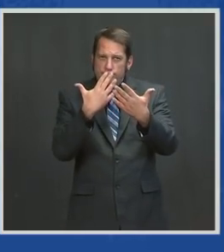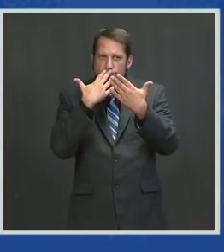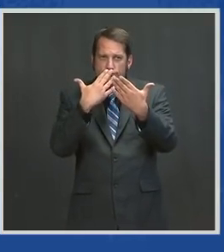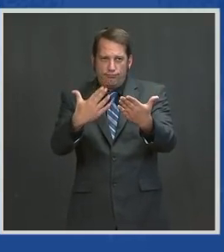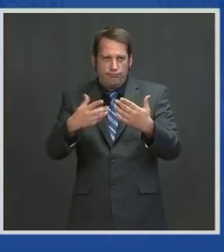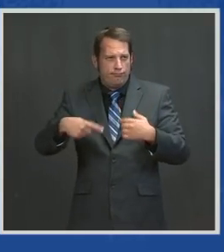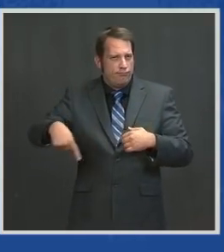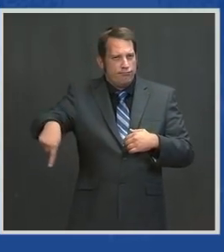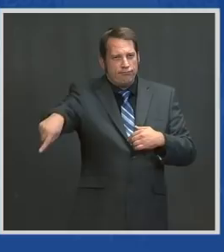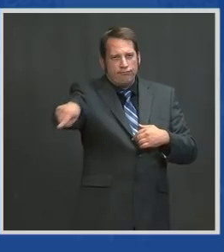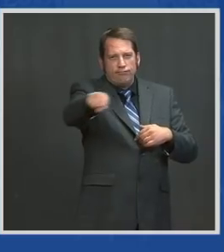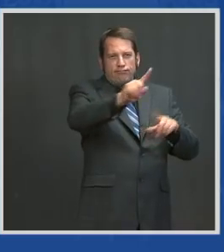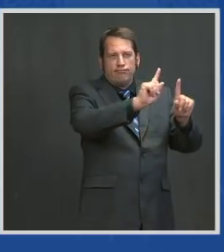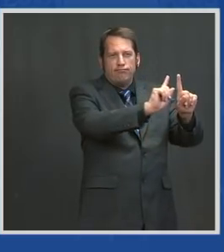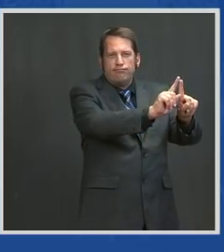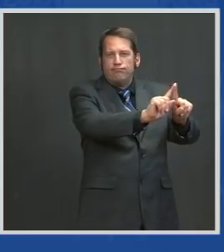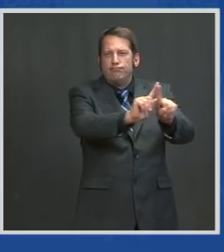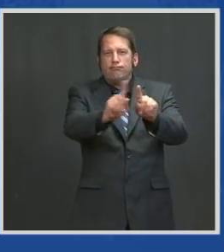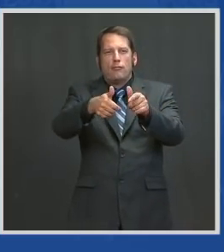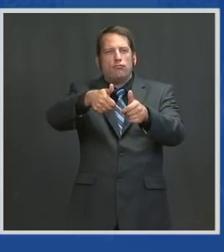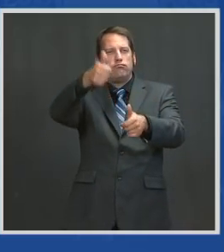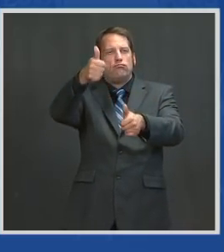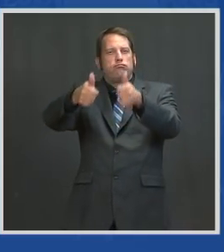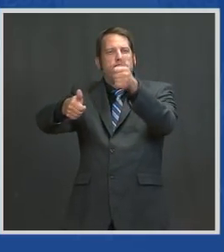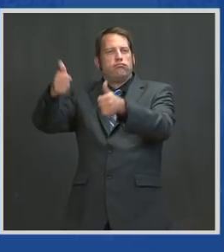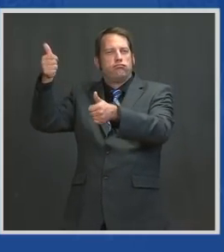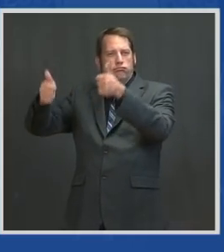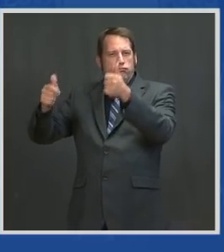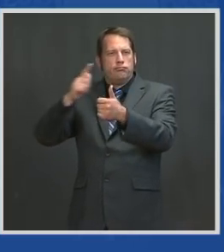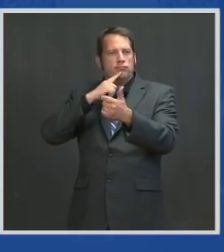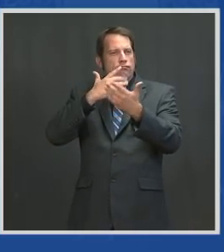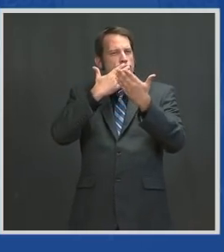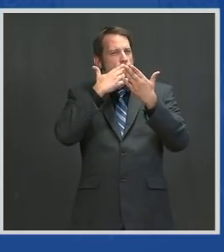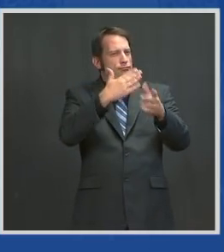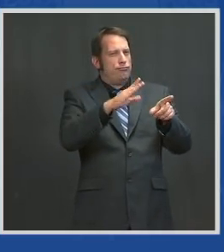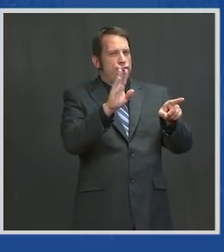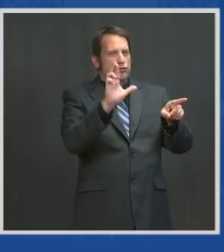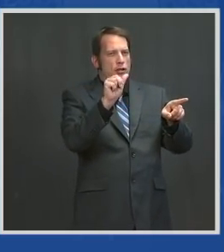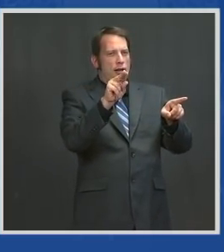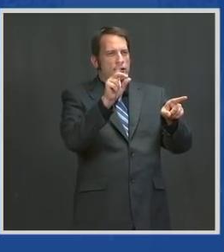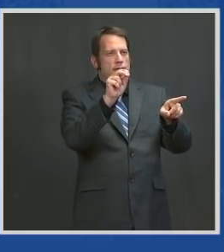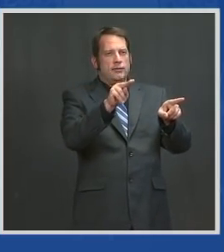Chief Master Sergeant Brandon Smith, as well as every single member